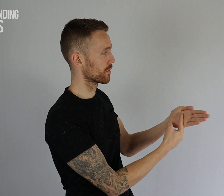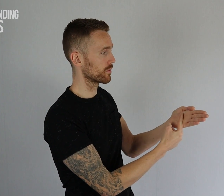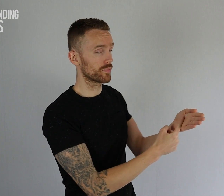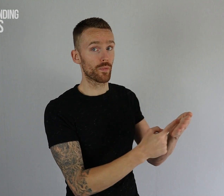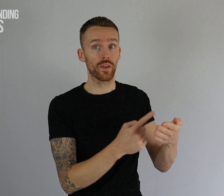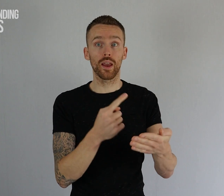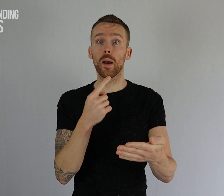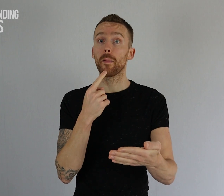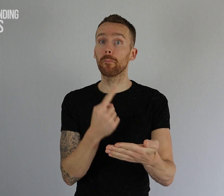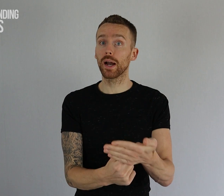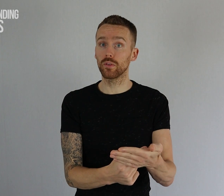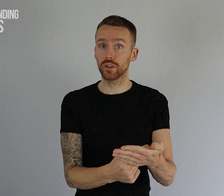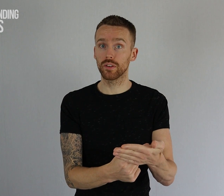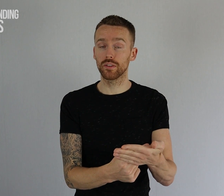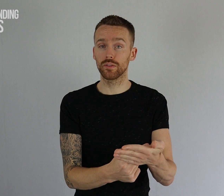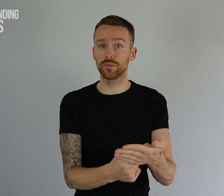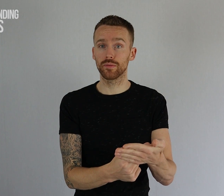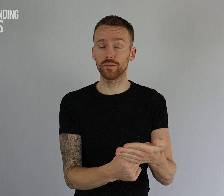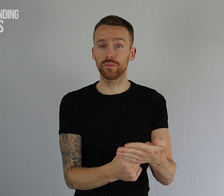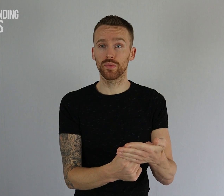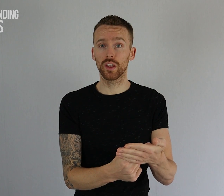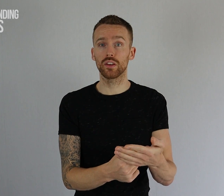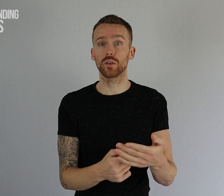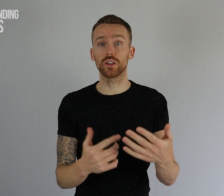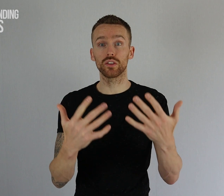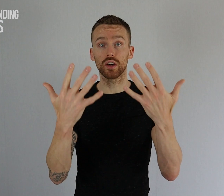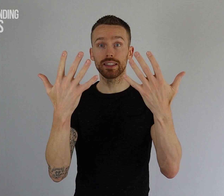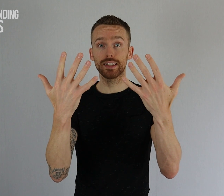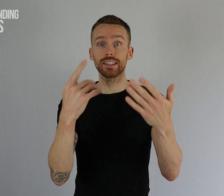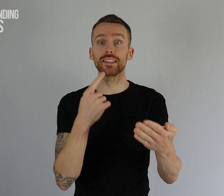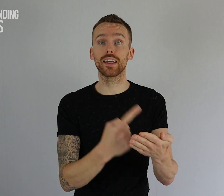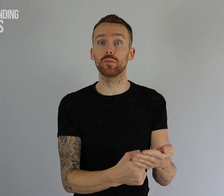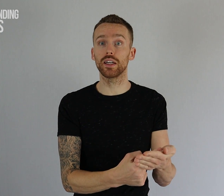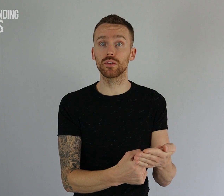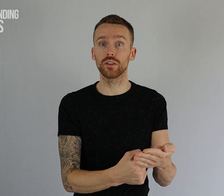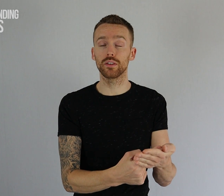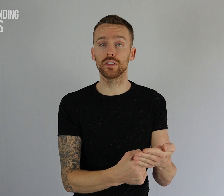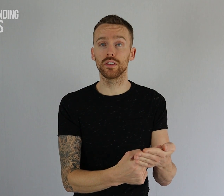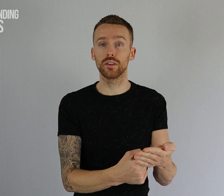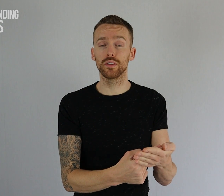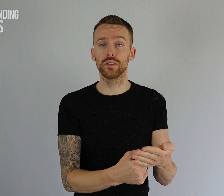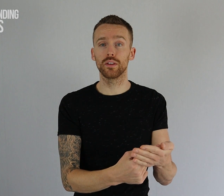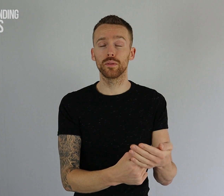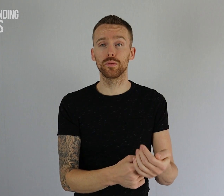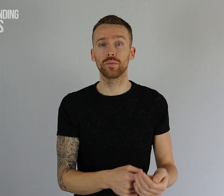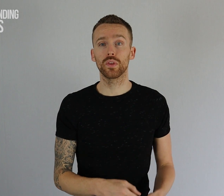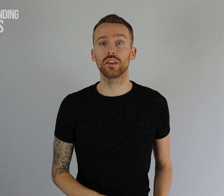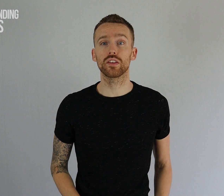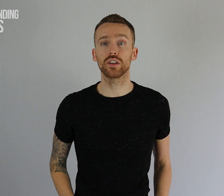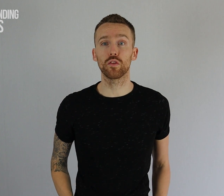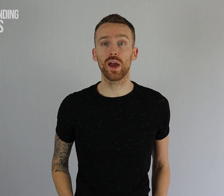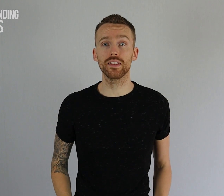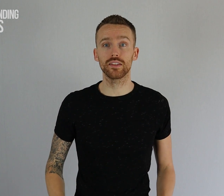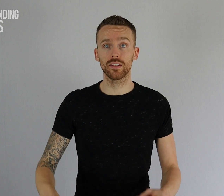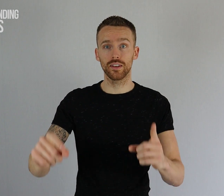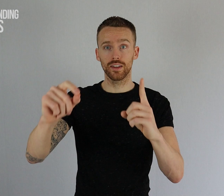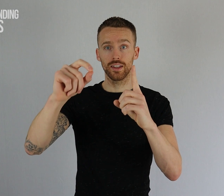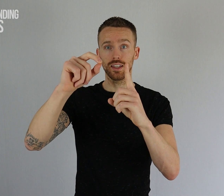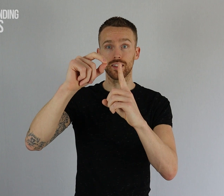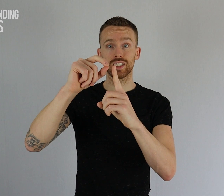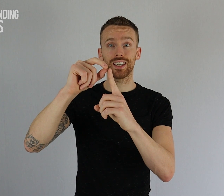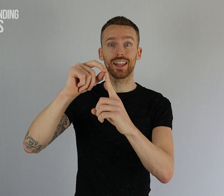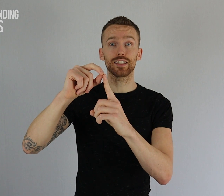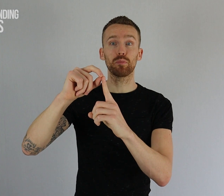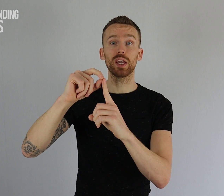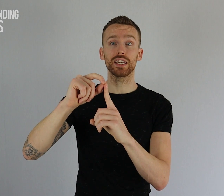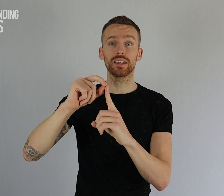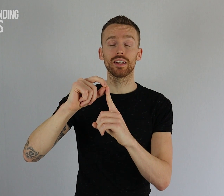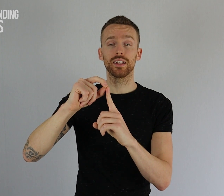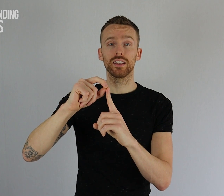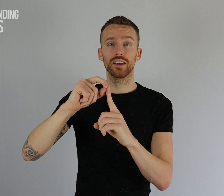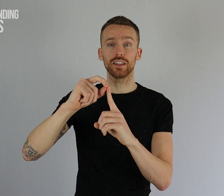Pound. So I could sign, ten pounds. The sign for pence is actually the letter P in the